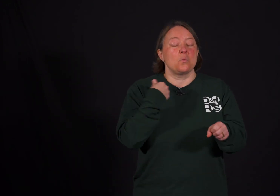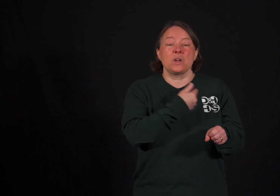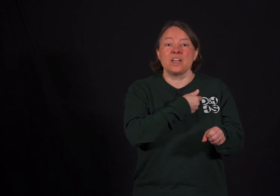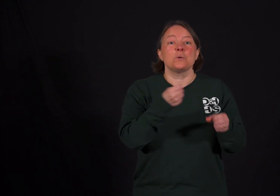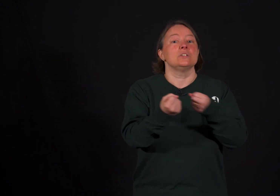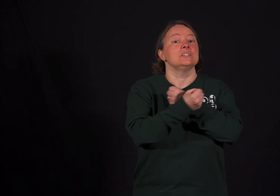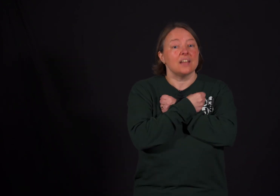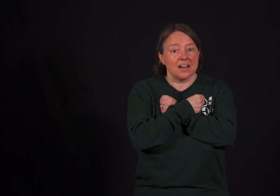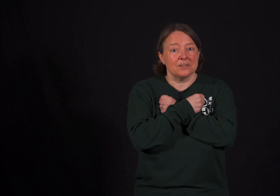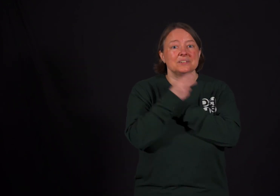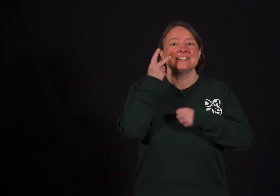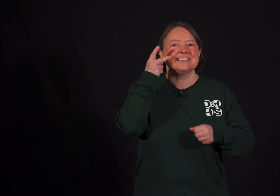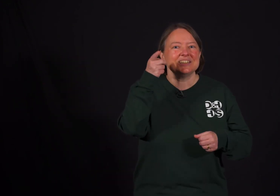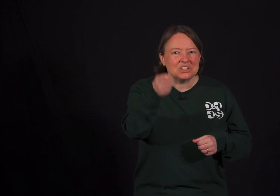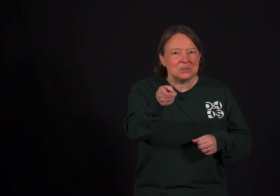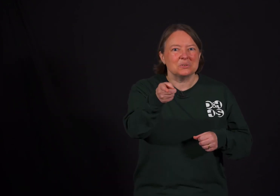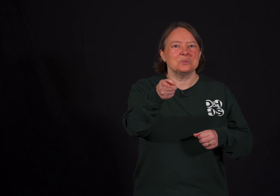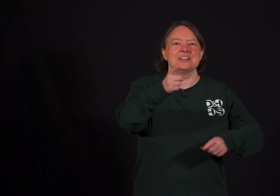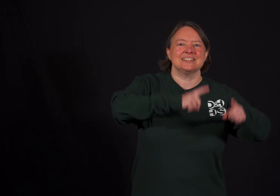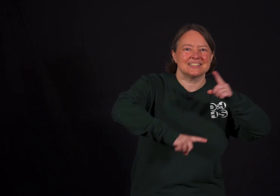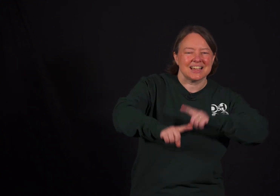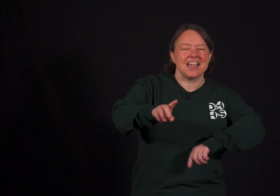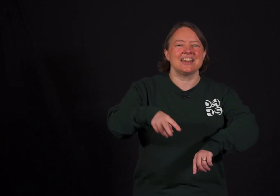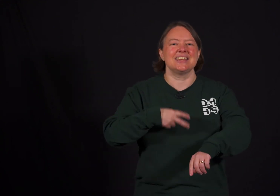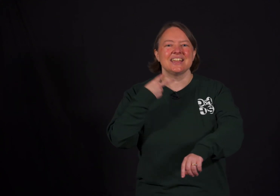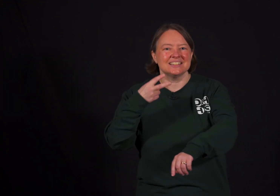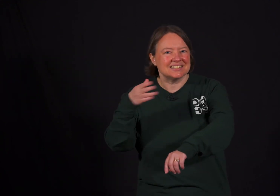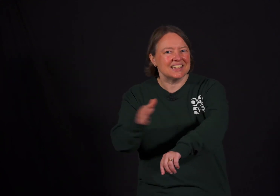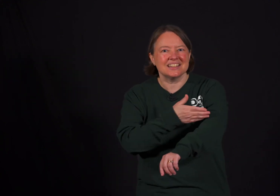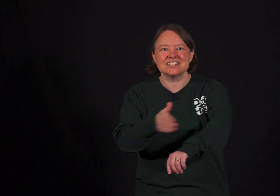We would love to see you signing and singing the song,